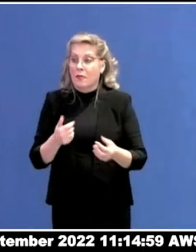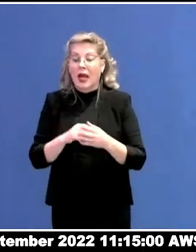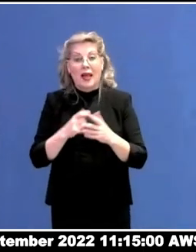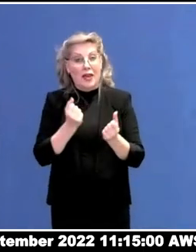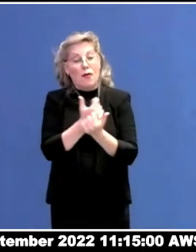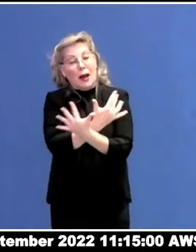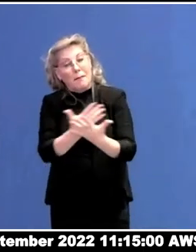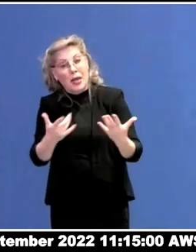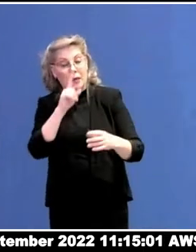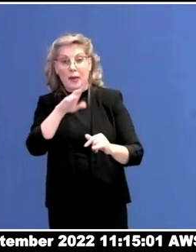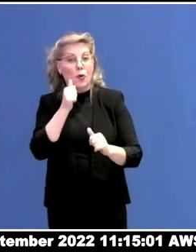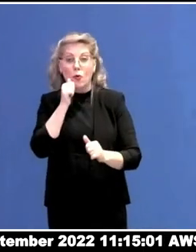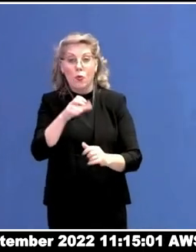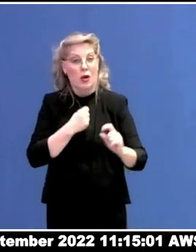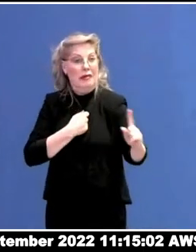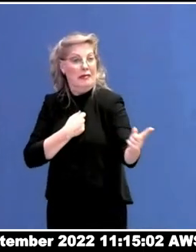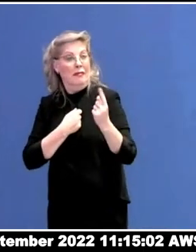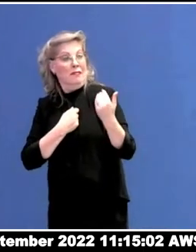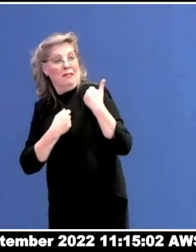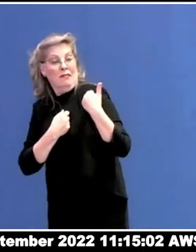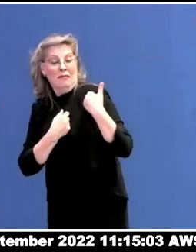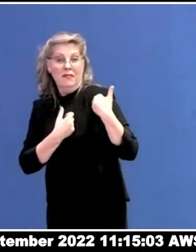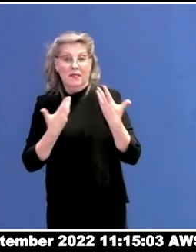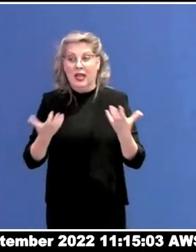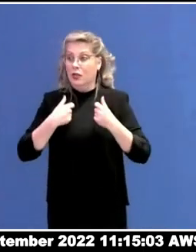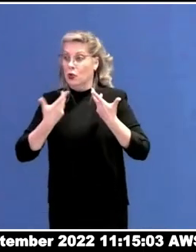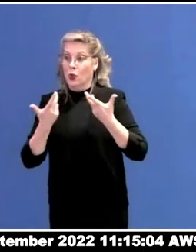So, we have to go to families and the families that we go to, there's a